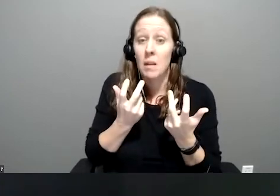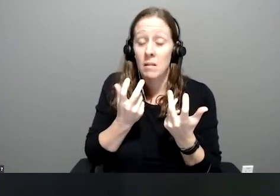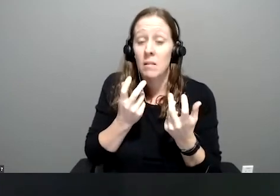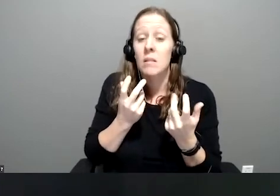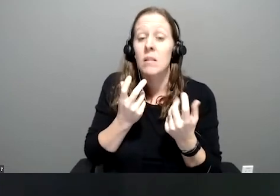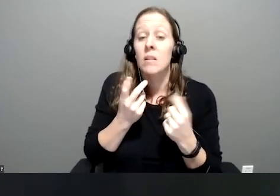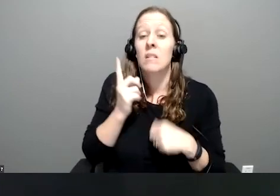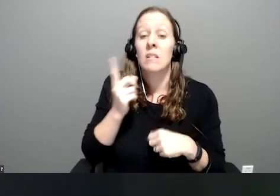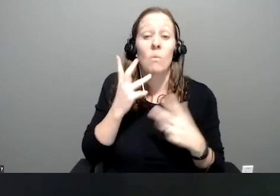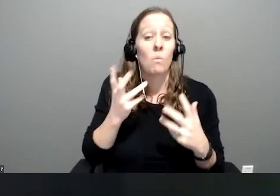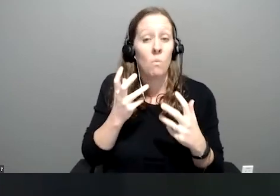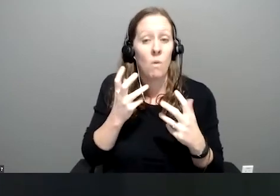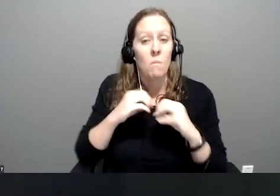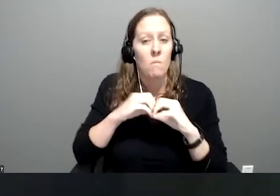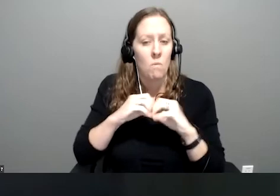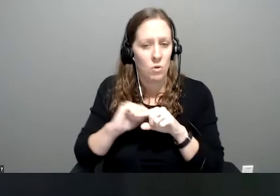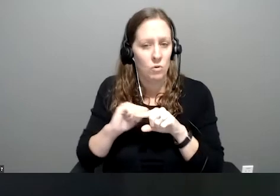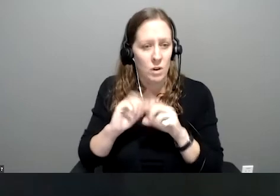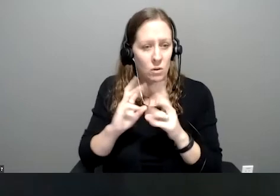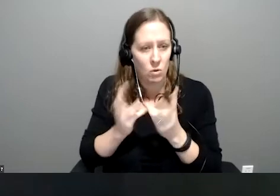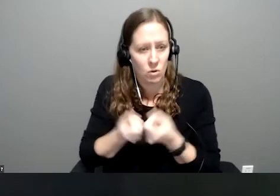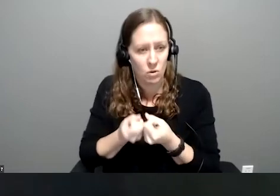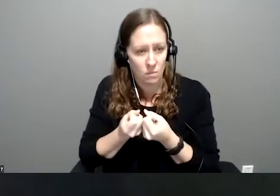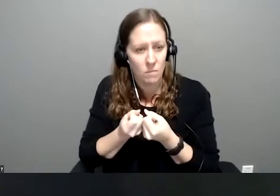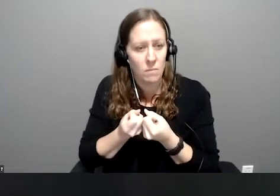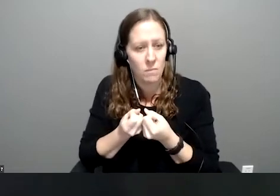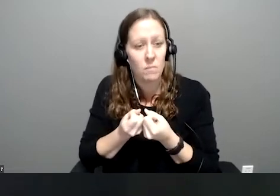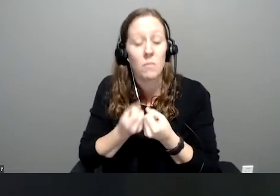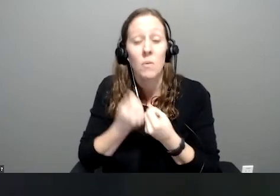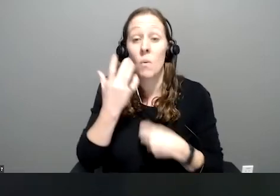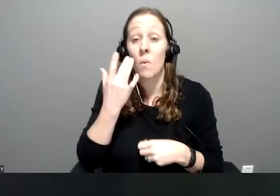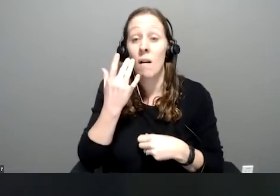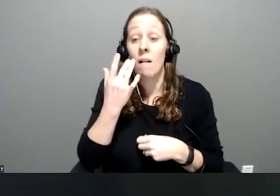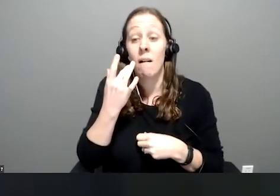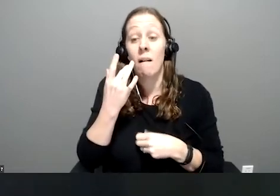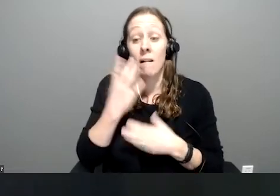to the other staff, of those who did not receive the first training. To learn more